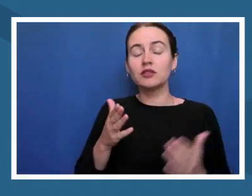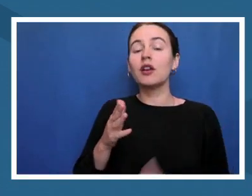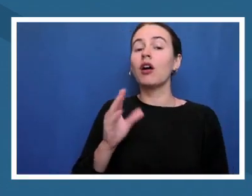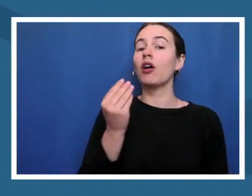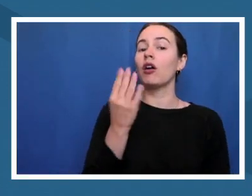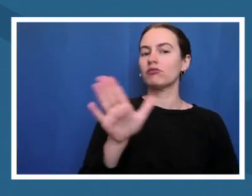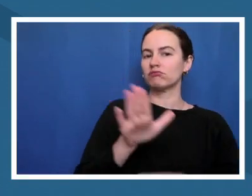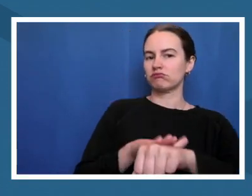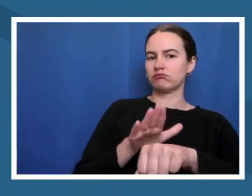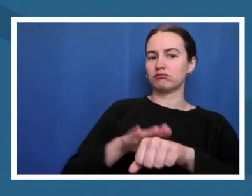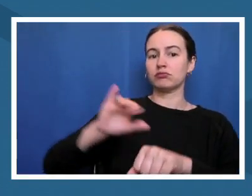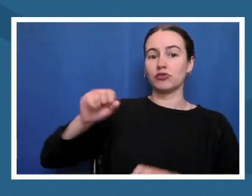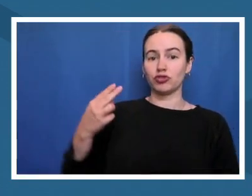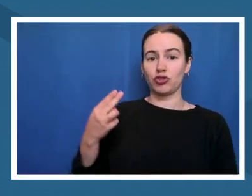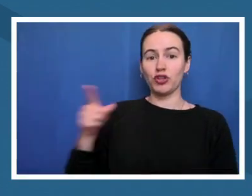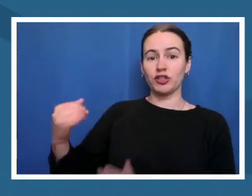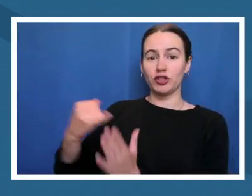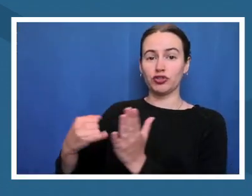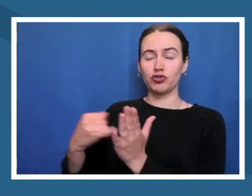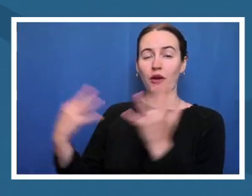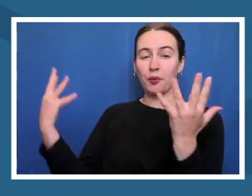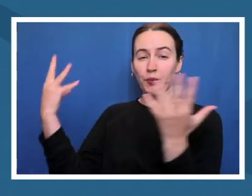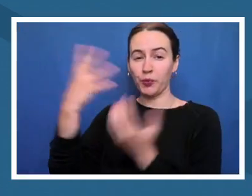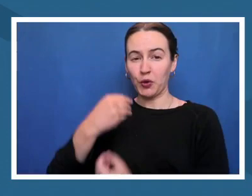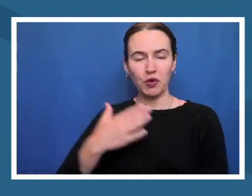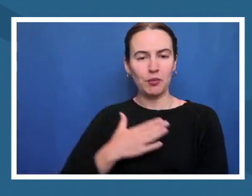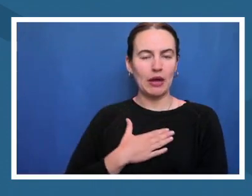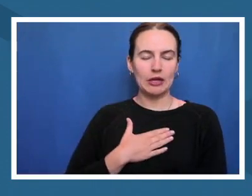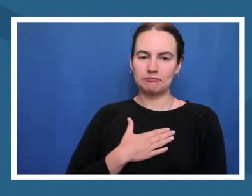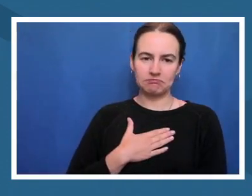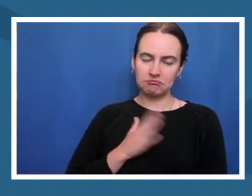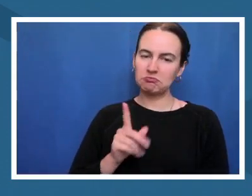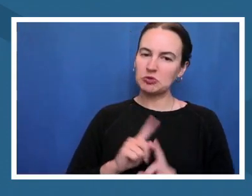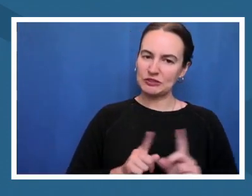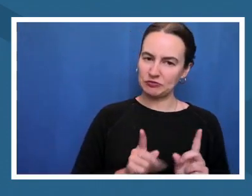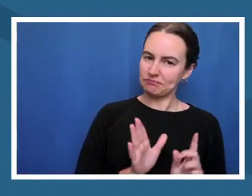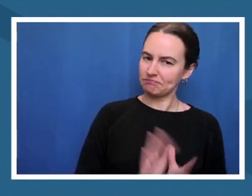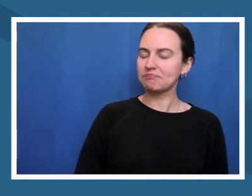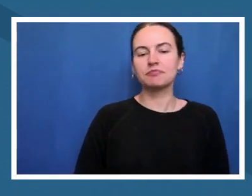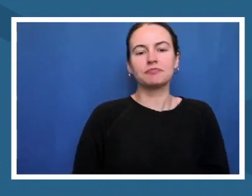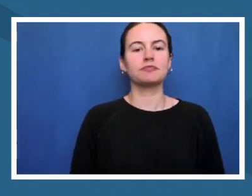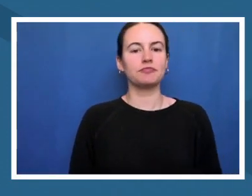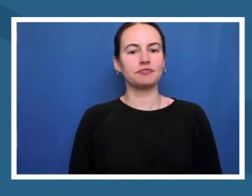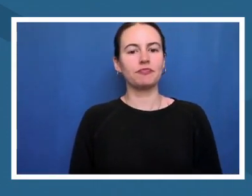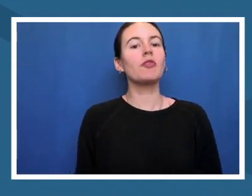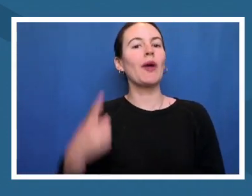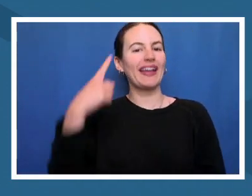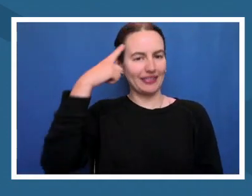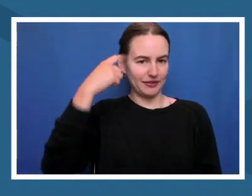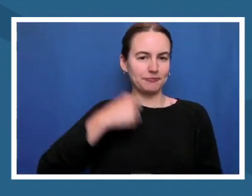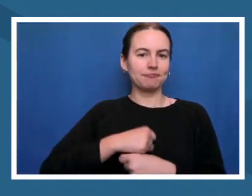be different this is a realistic example of what this could look like so i think this is made of wood